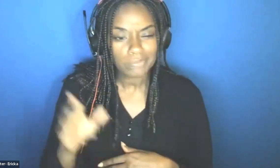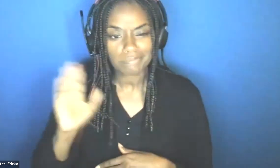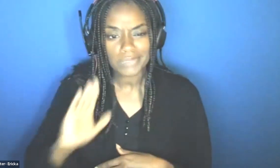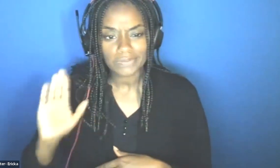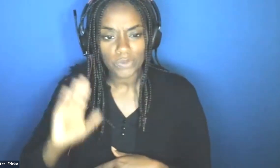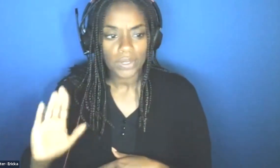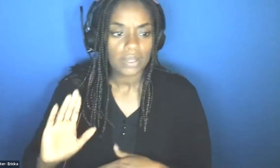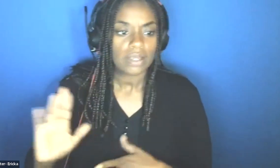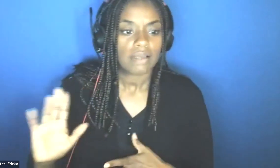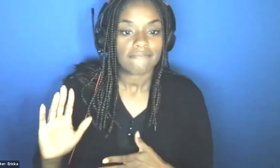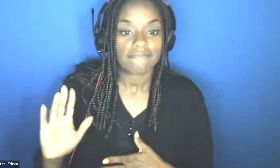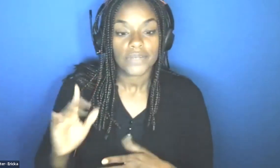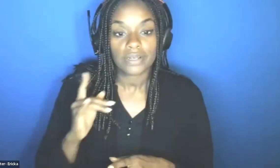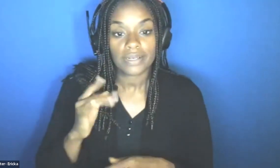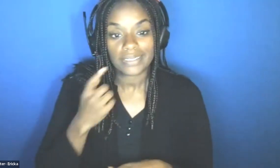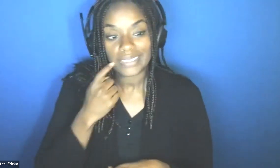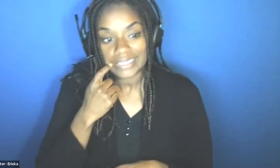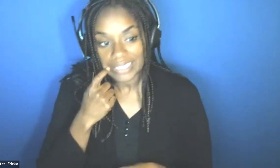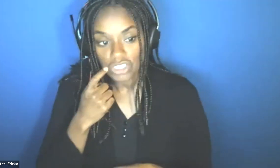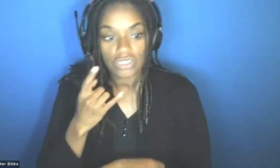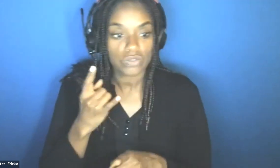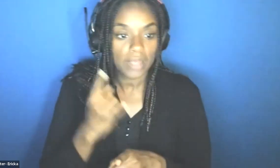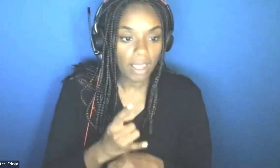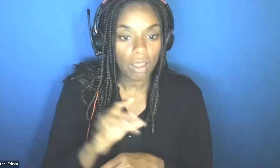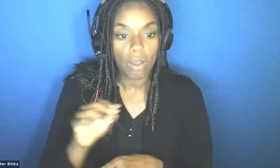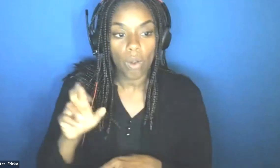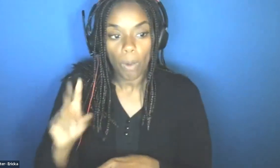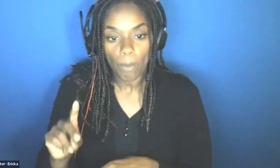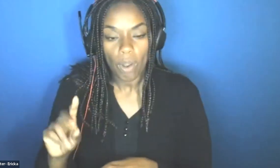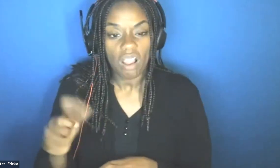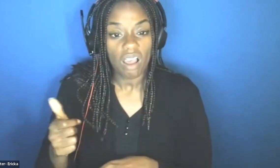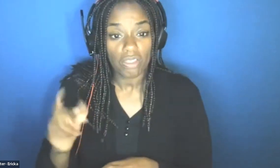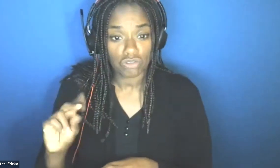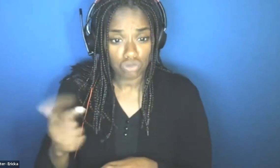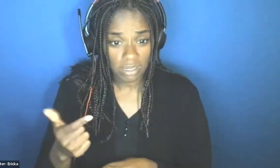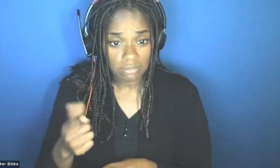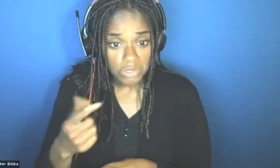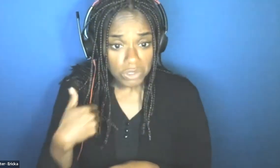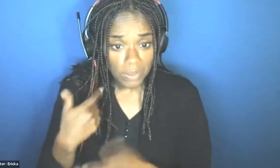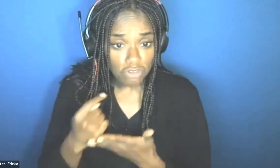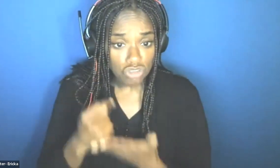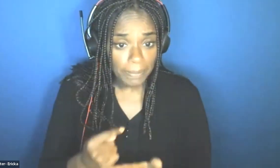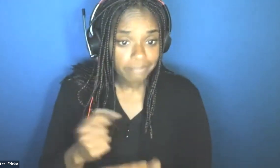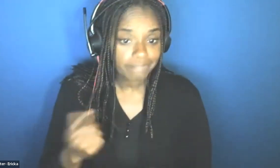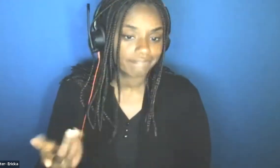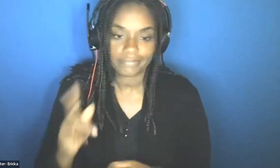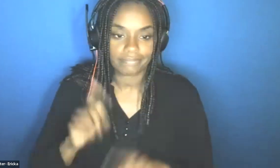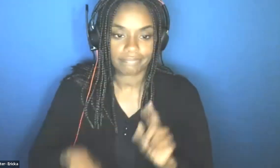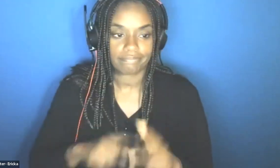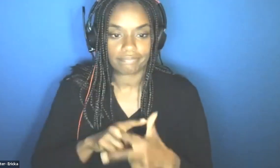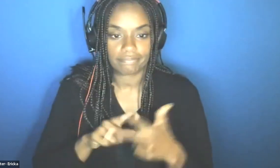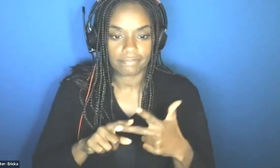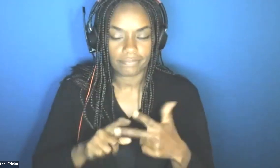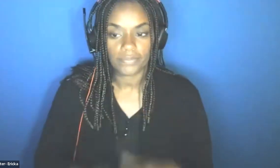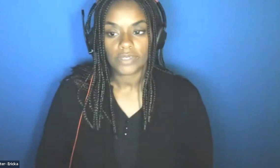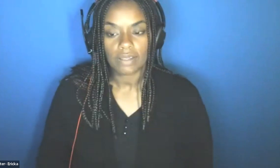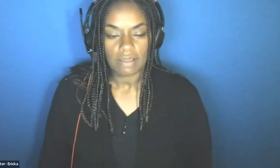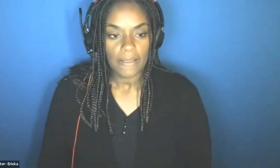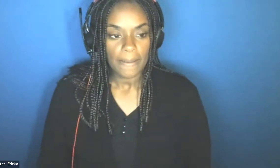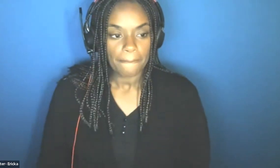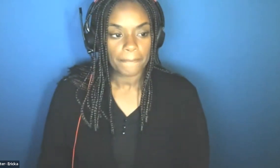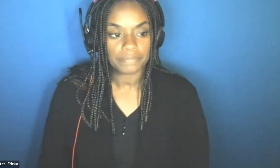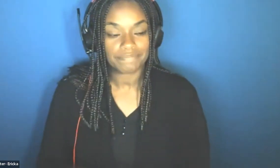They can't ask if you have a disability, an illness, or a condition, that would prevent you from doing the job.